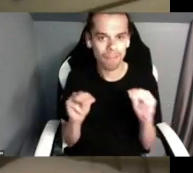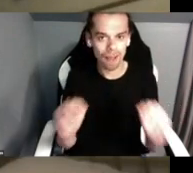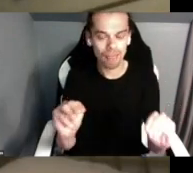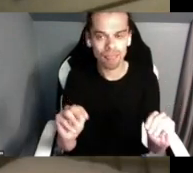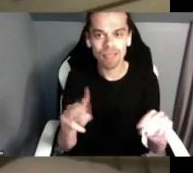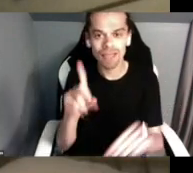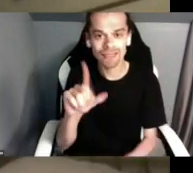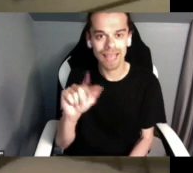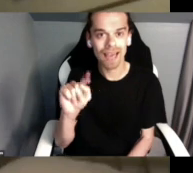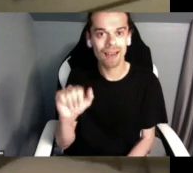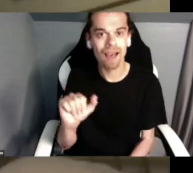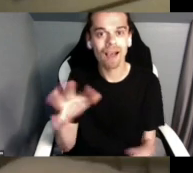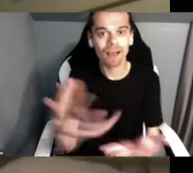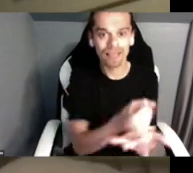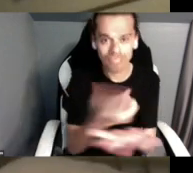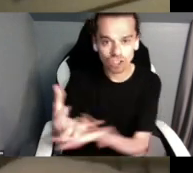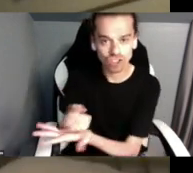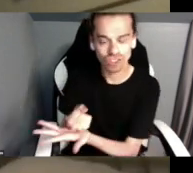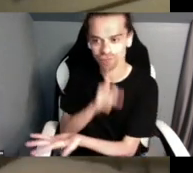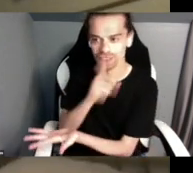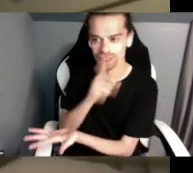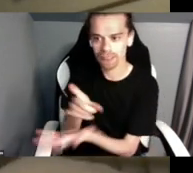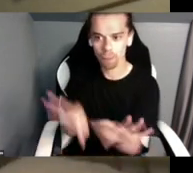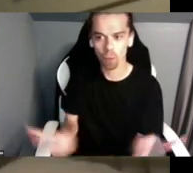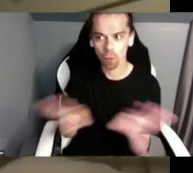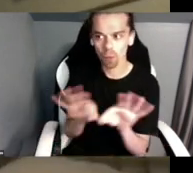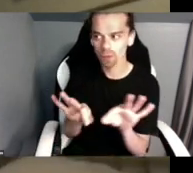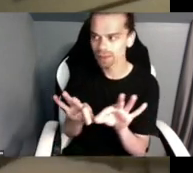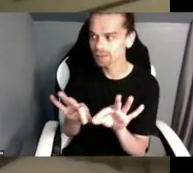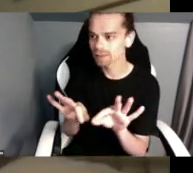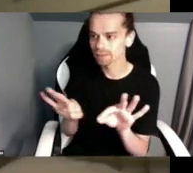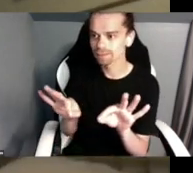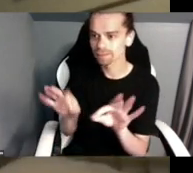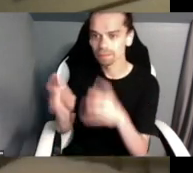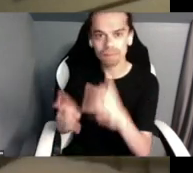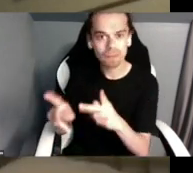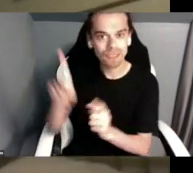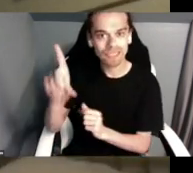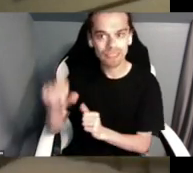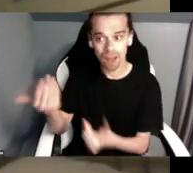often really important to have people with disabilities. In the data collection phase,